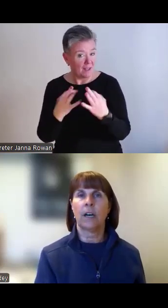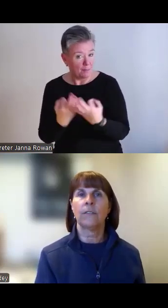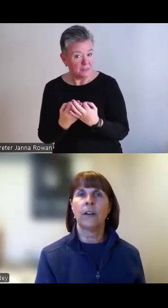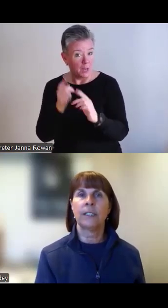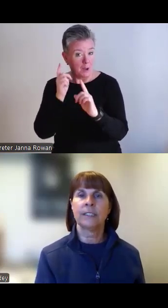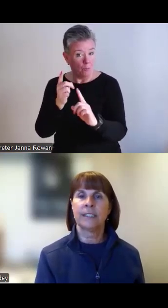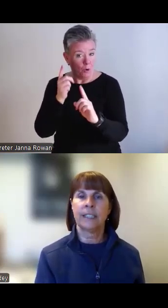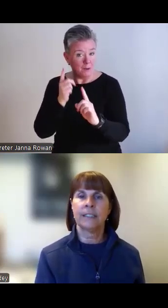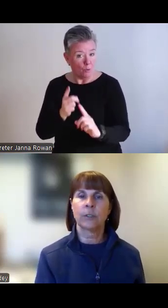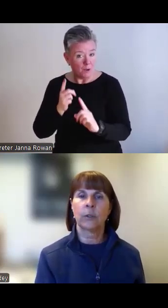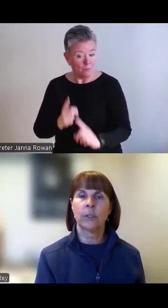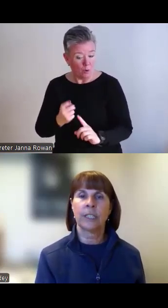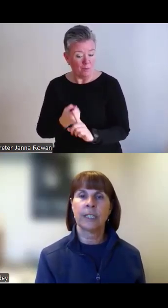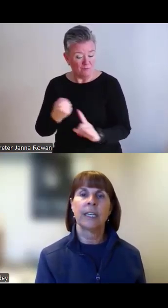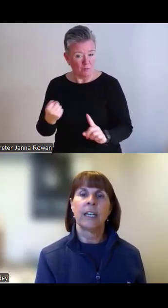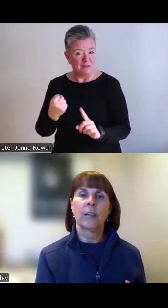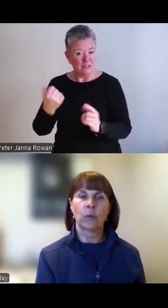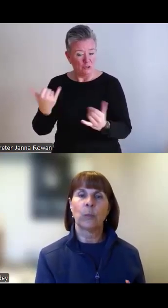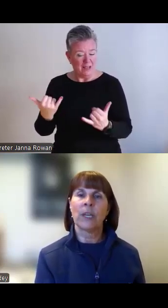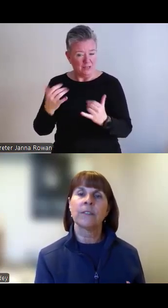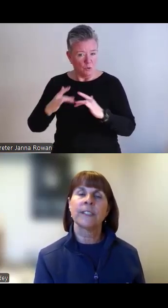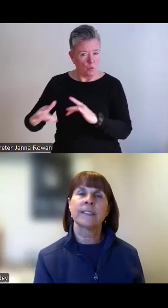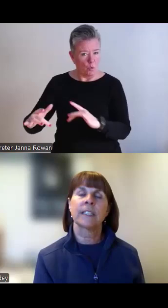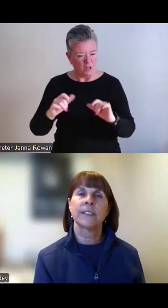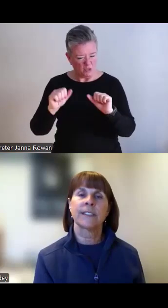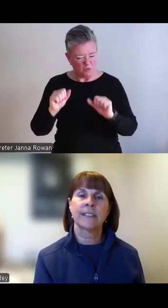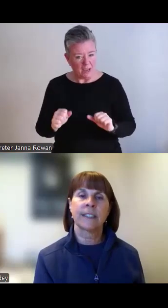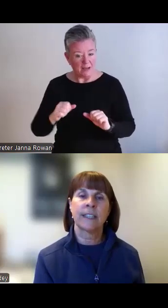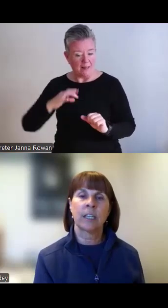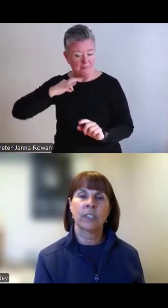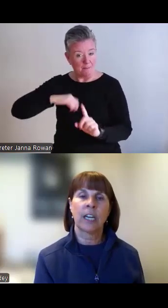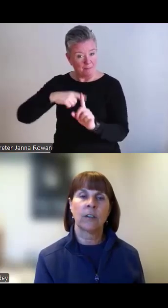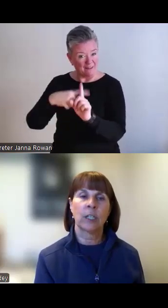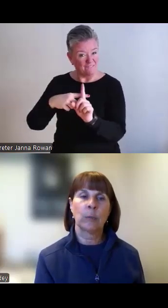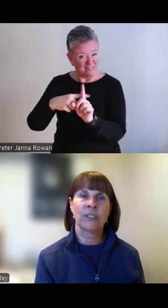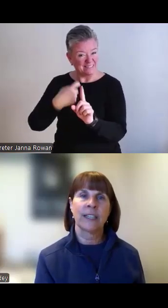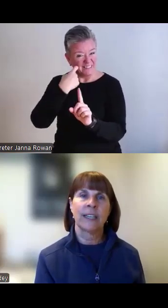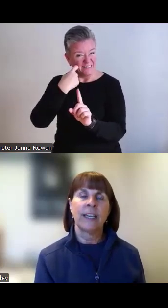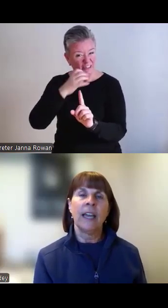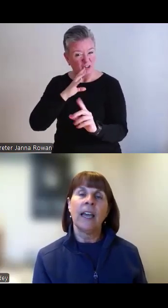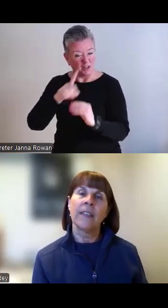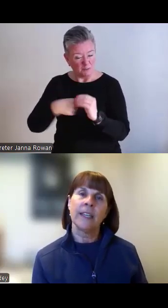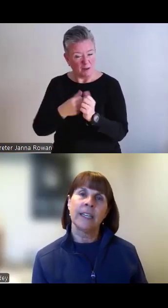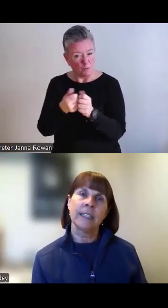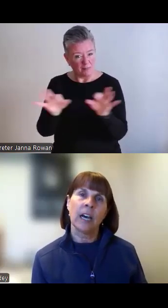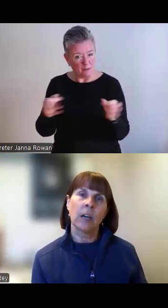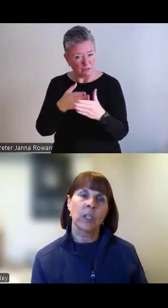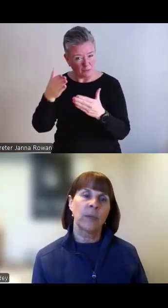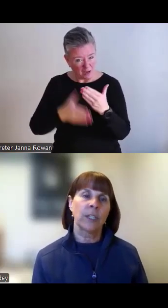kicked off on today's recording, those benefits of assessing language outcomes. And then I want